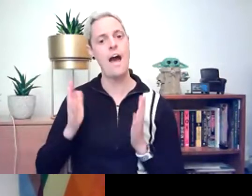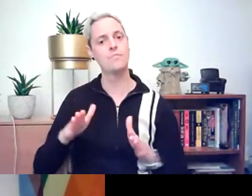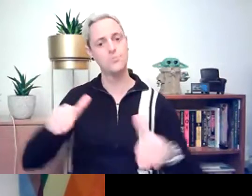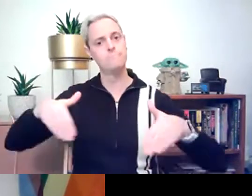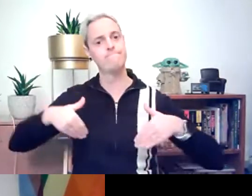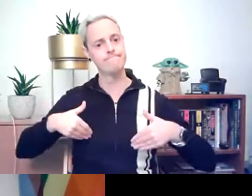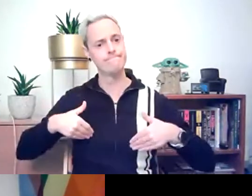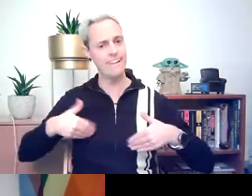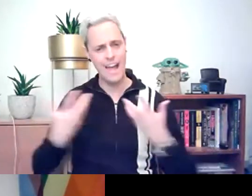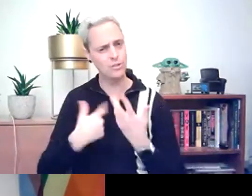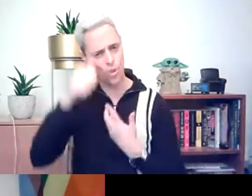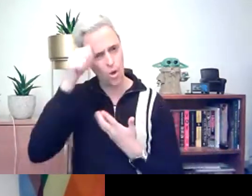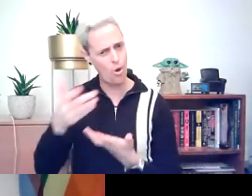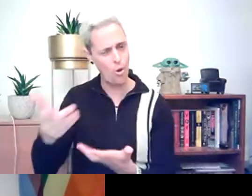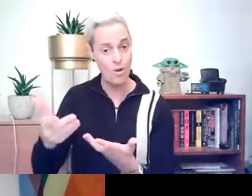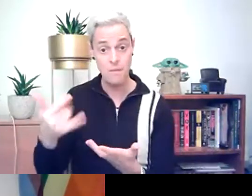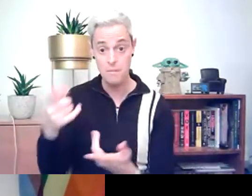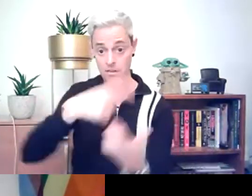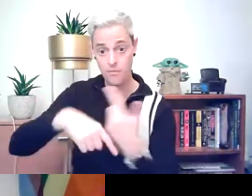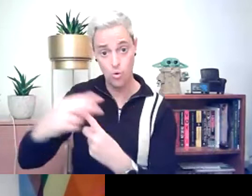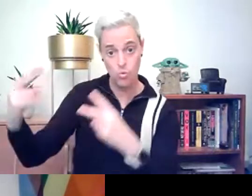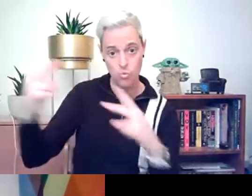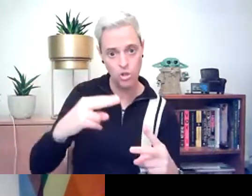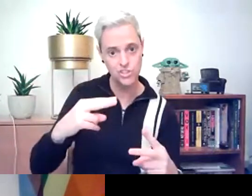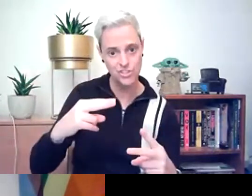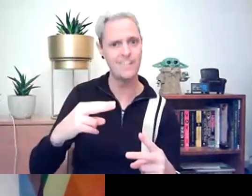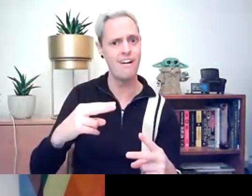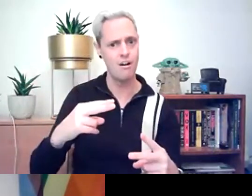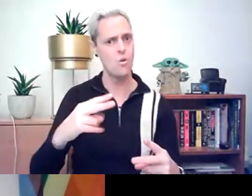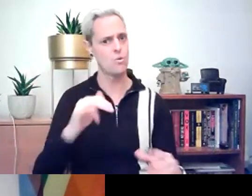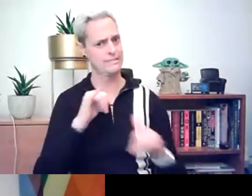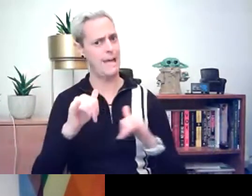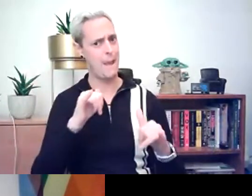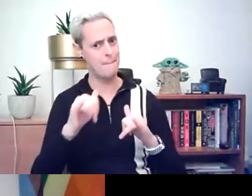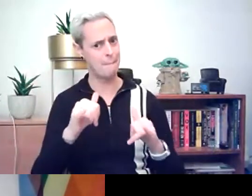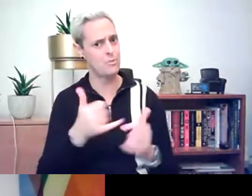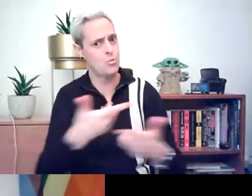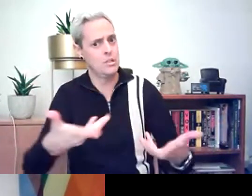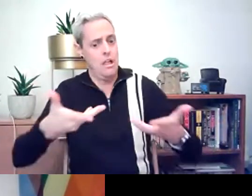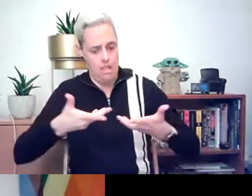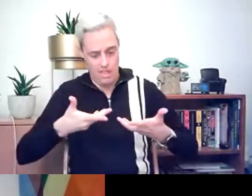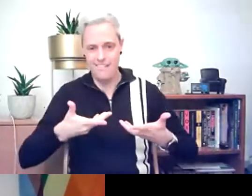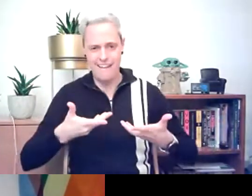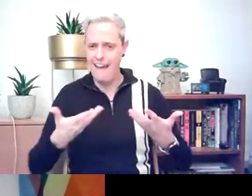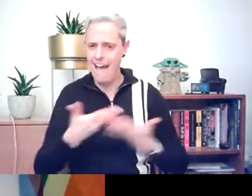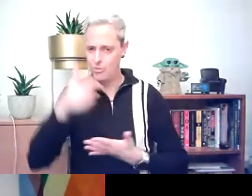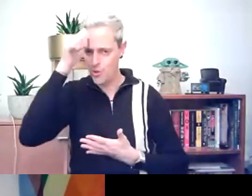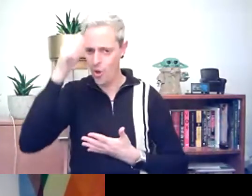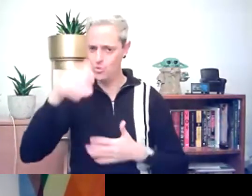this just in case there's anyone watching this may be feeling on my the edge of that. 18:40:20 Yeah. 18:40:21 The this couple of Satoshi there's